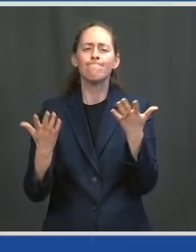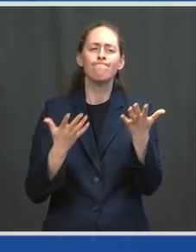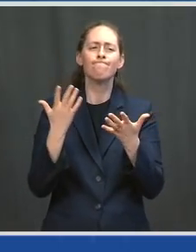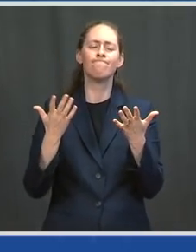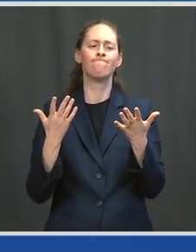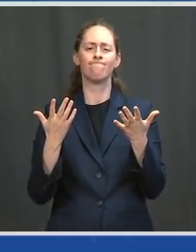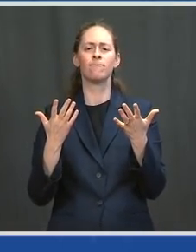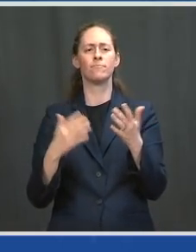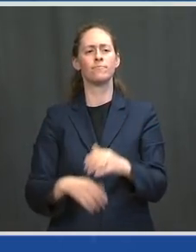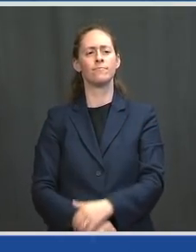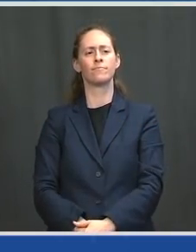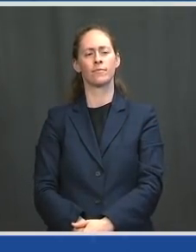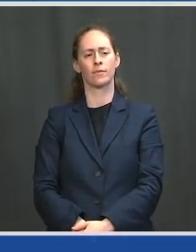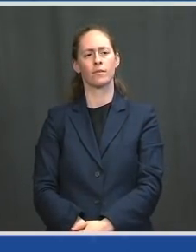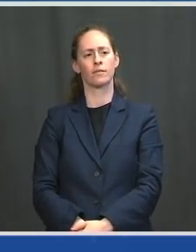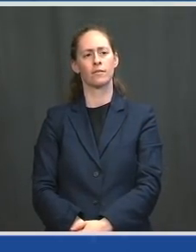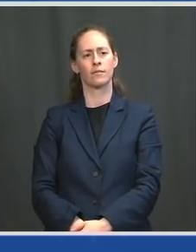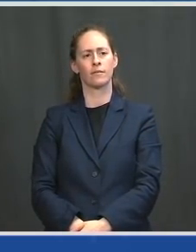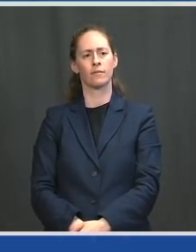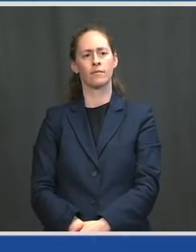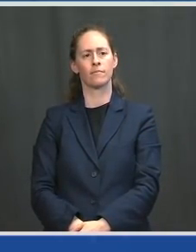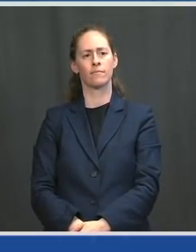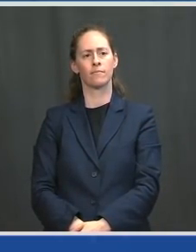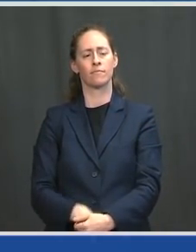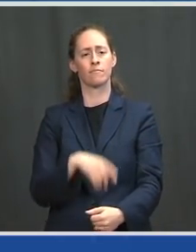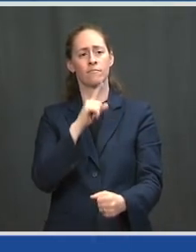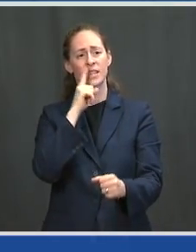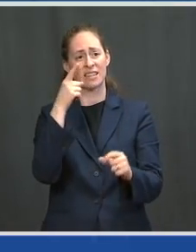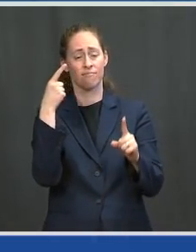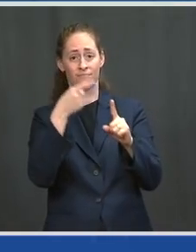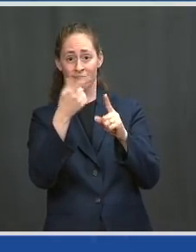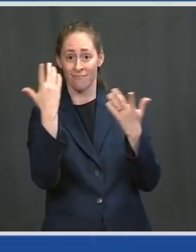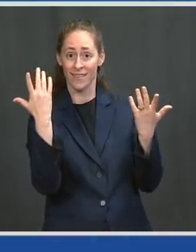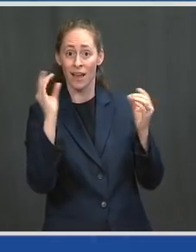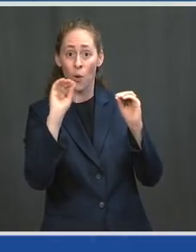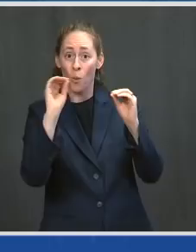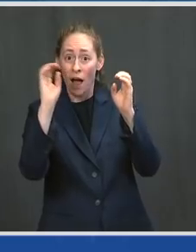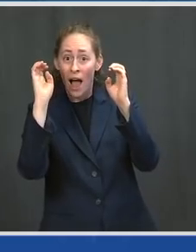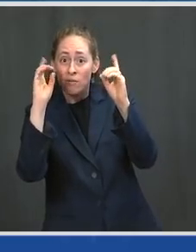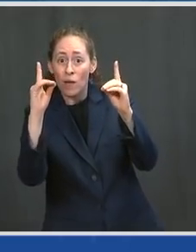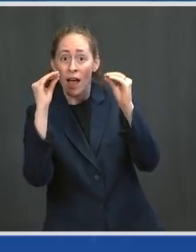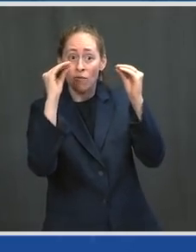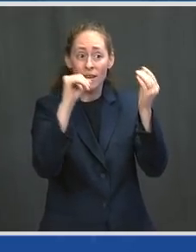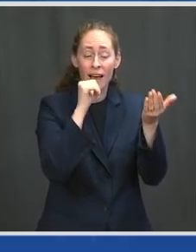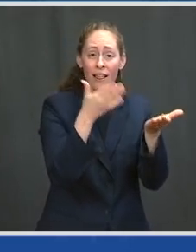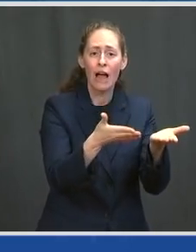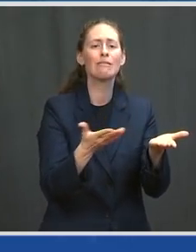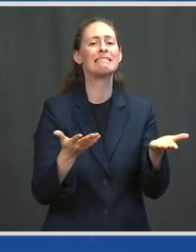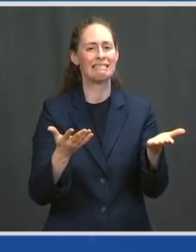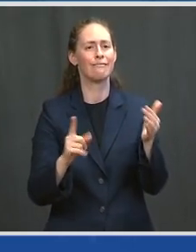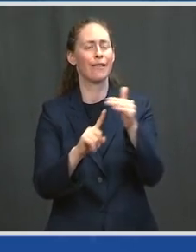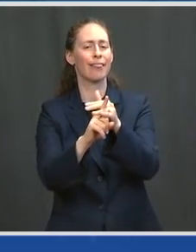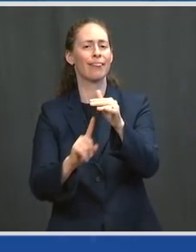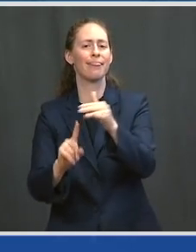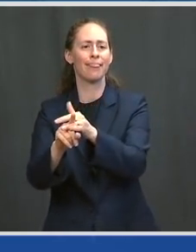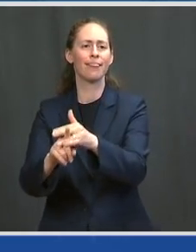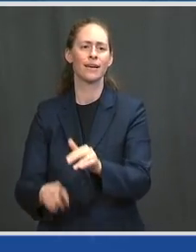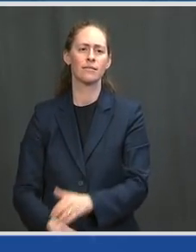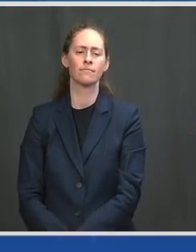The Press: Are you concerned about the violence in the Middle East? And can you talk about what conversations you have had